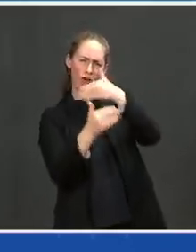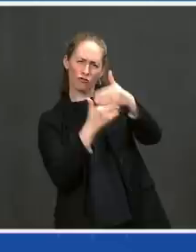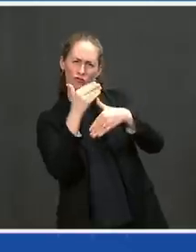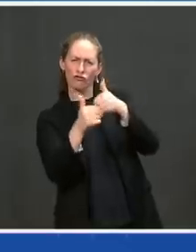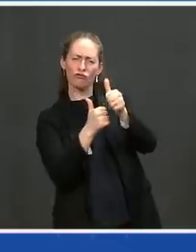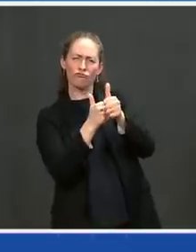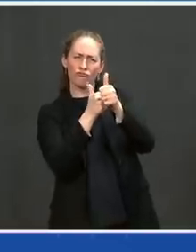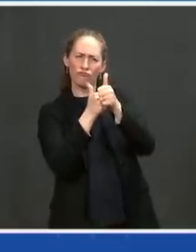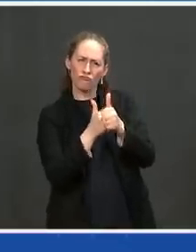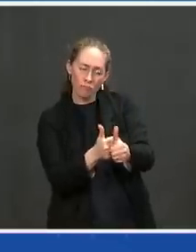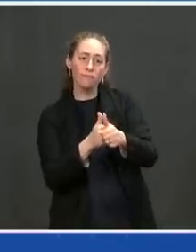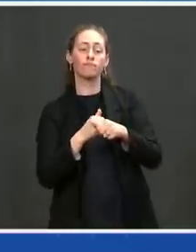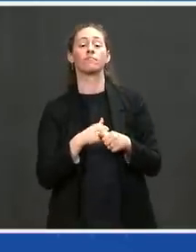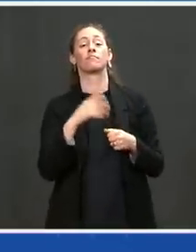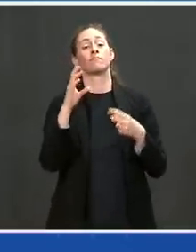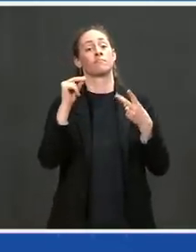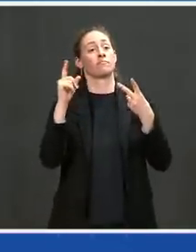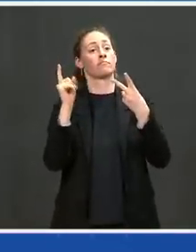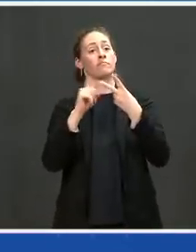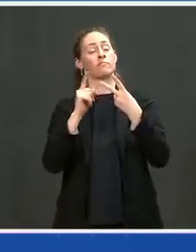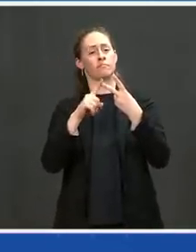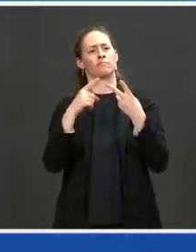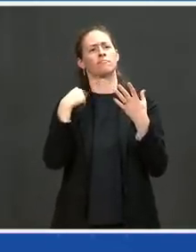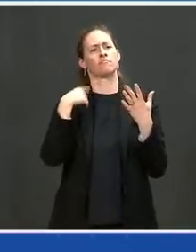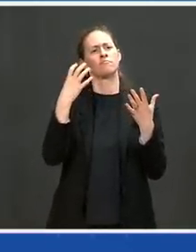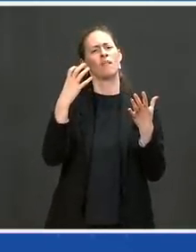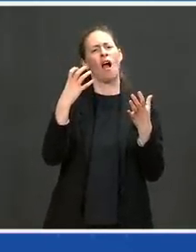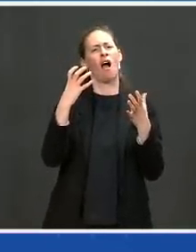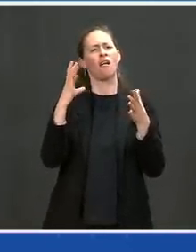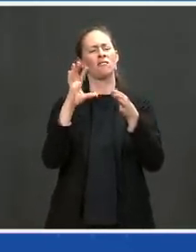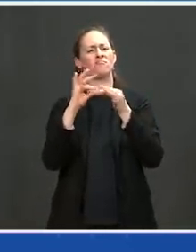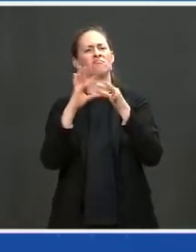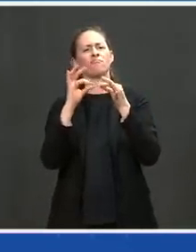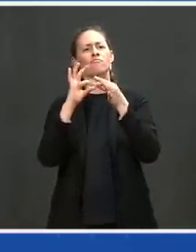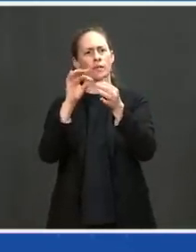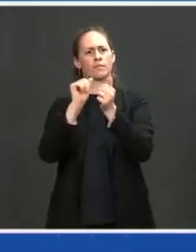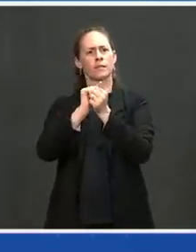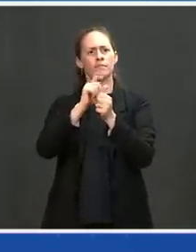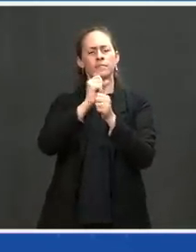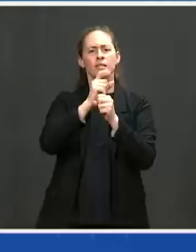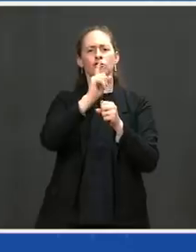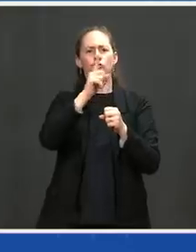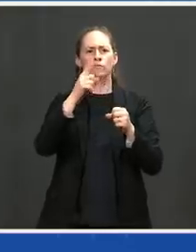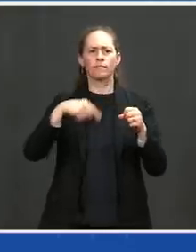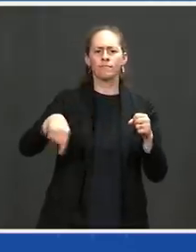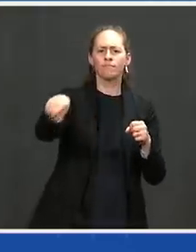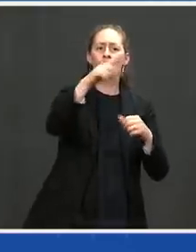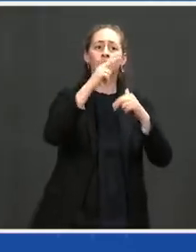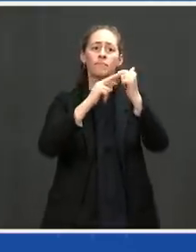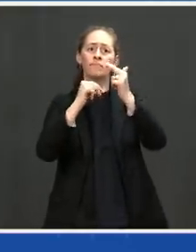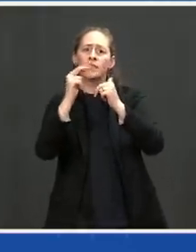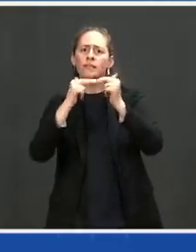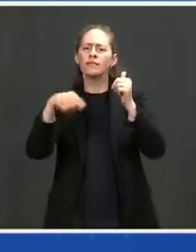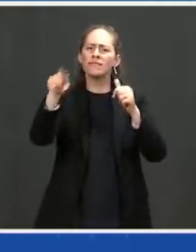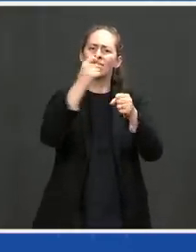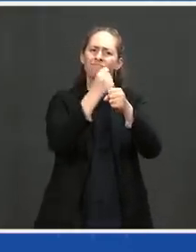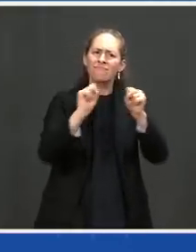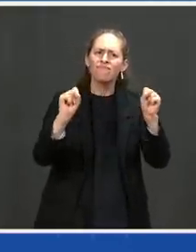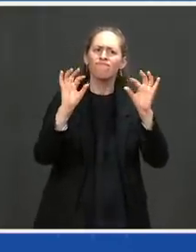both licensed beds around the country that exist, as well as, for example, federal resources like Fort Bliss --